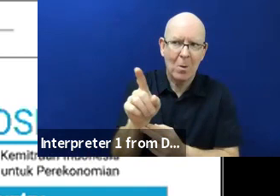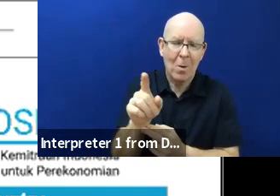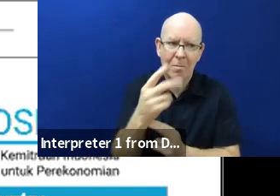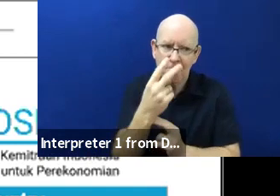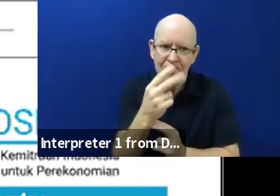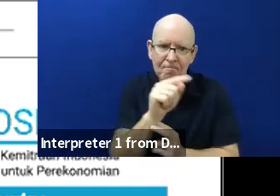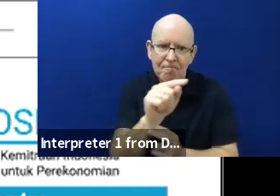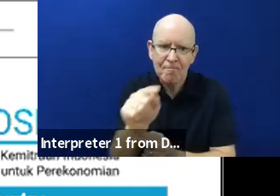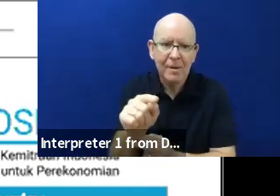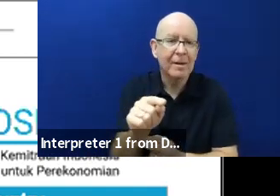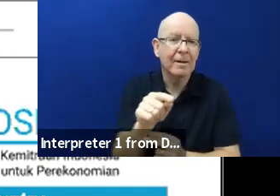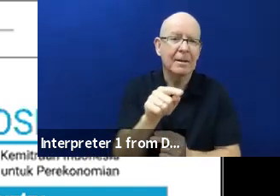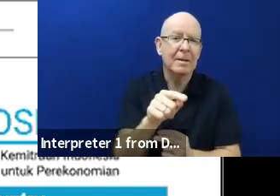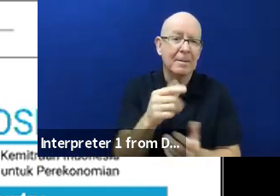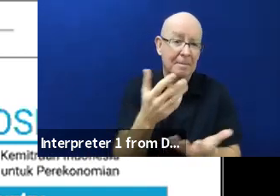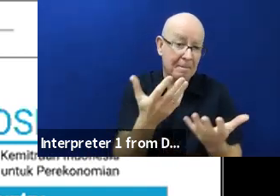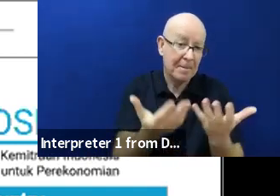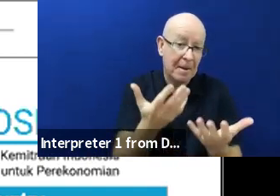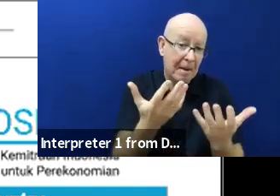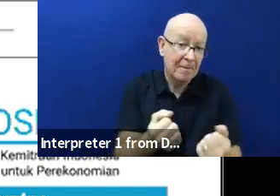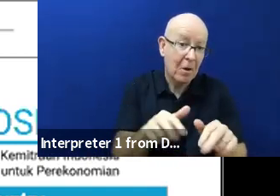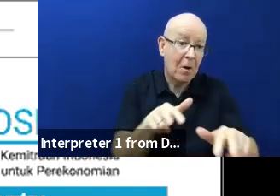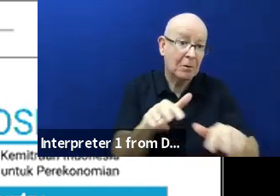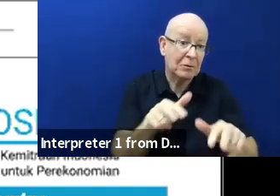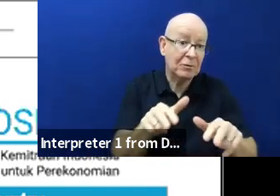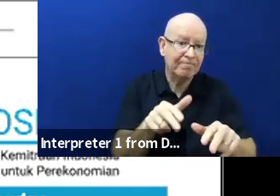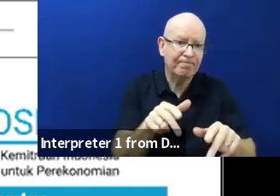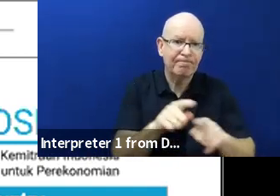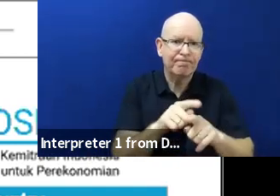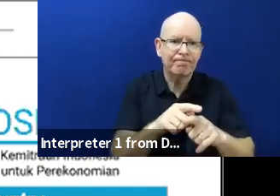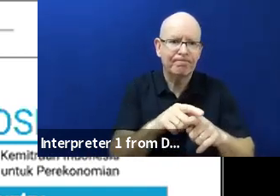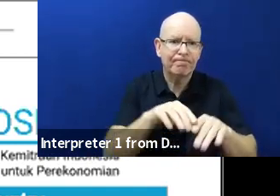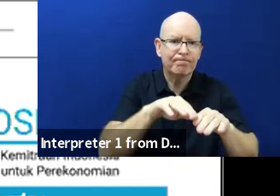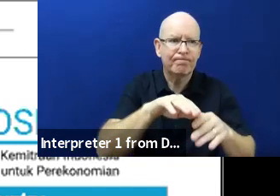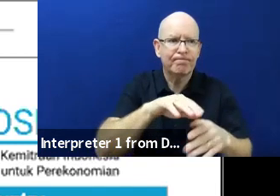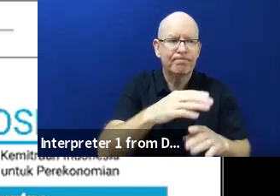but if you're not you will get nothing. And one of the critical area for social protection